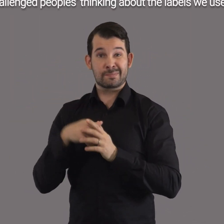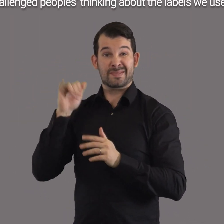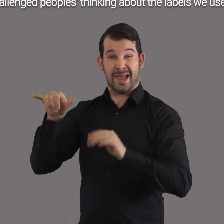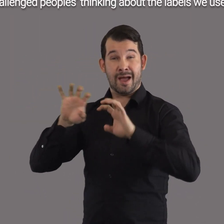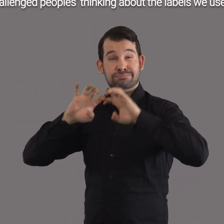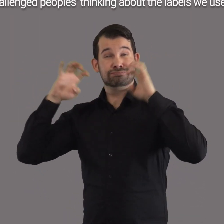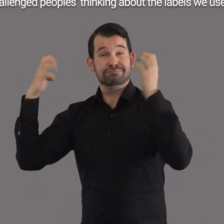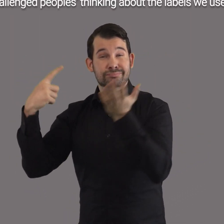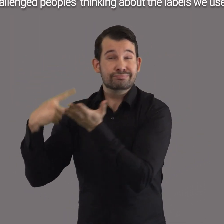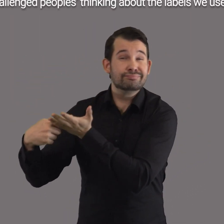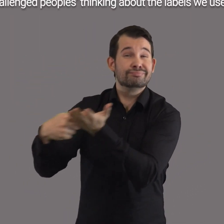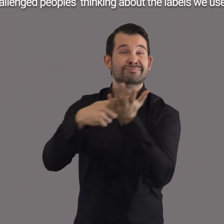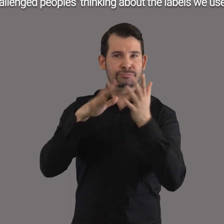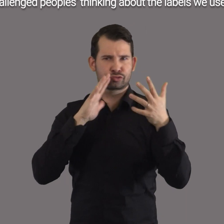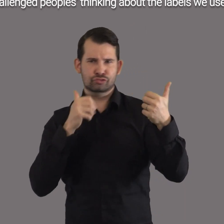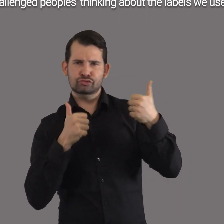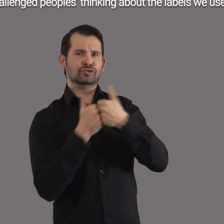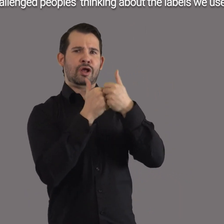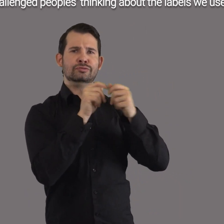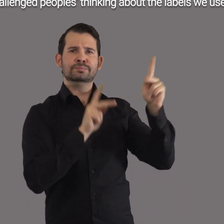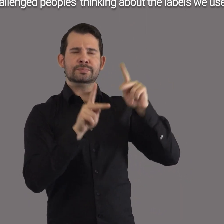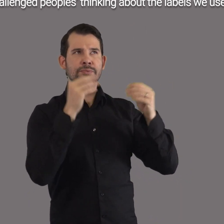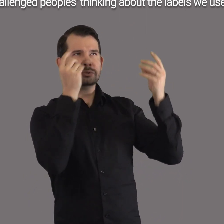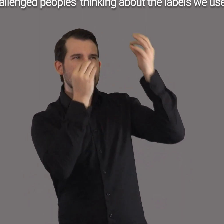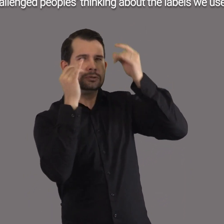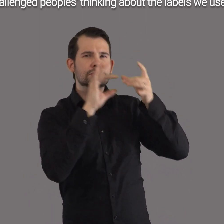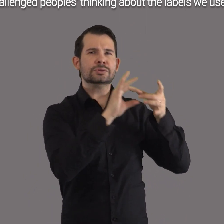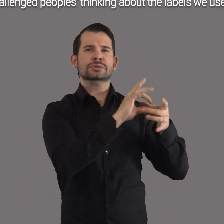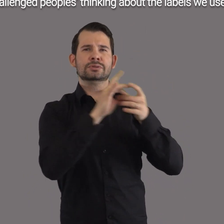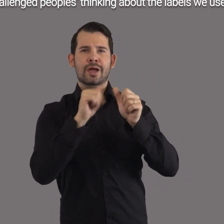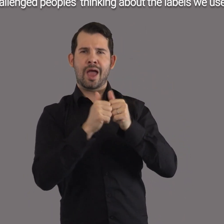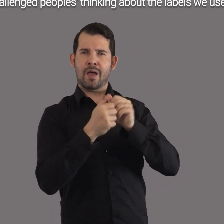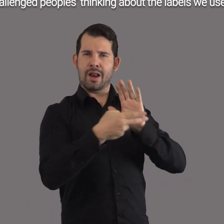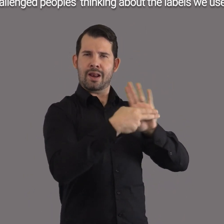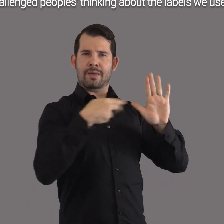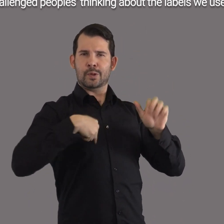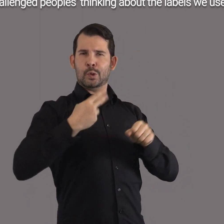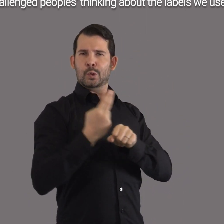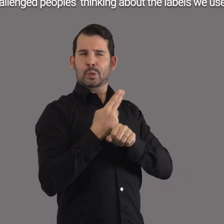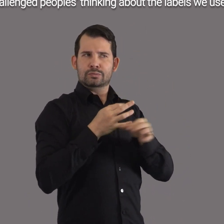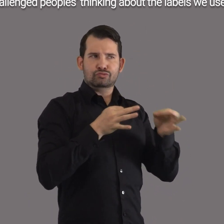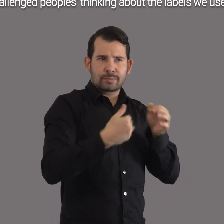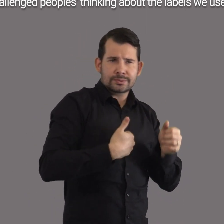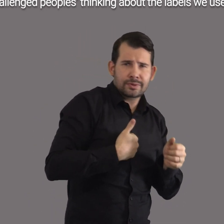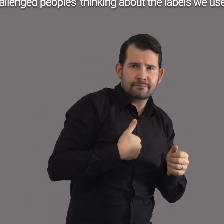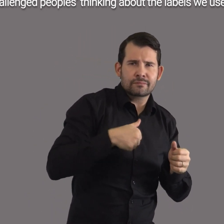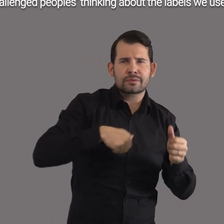The forum challenged peoples' thinking about the labels we use to describe